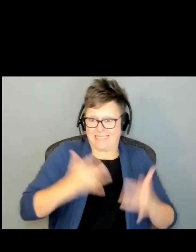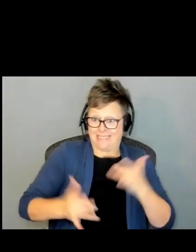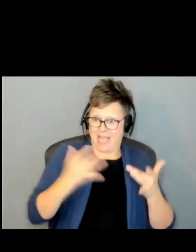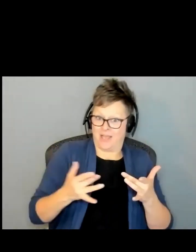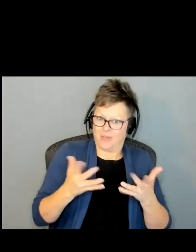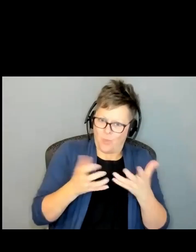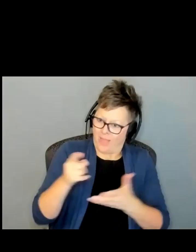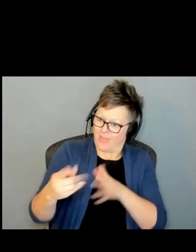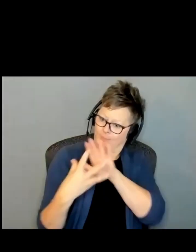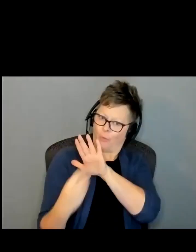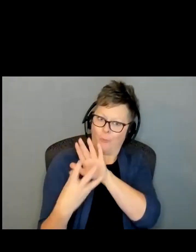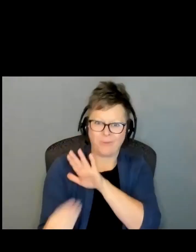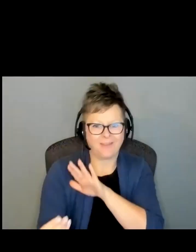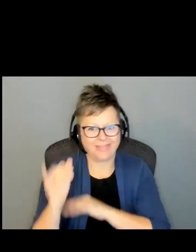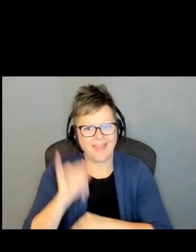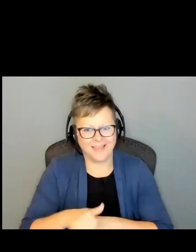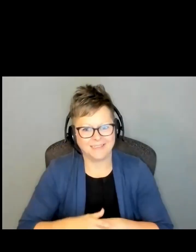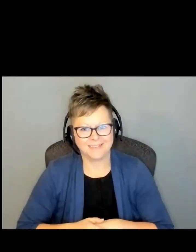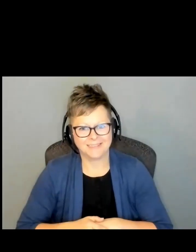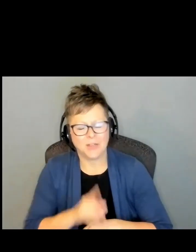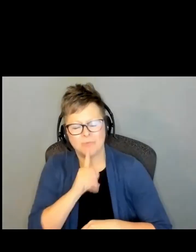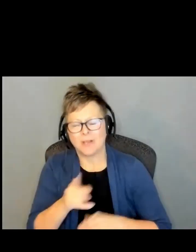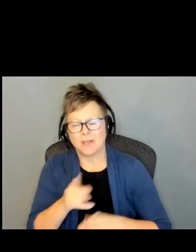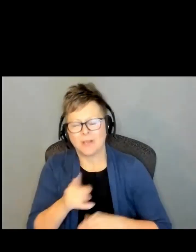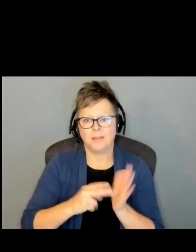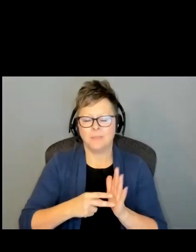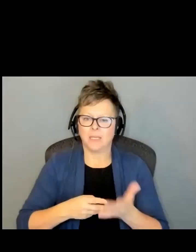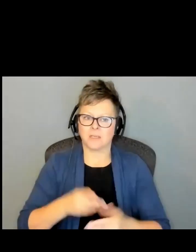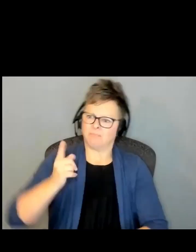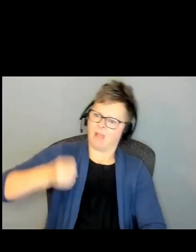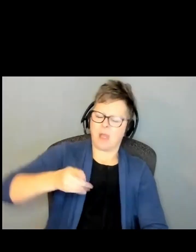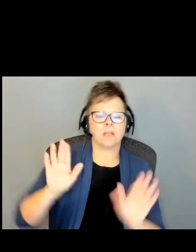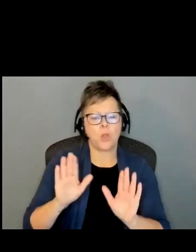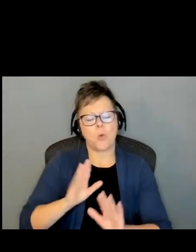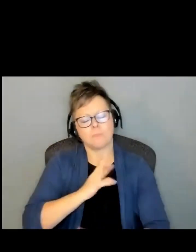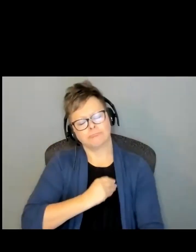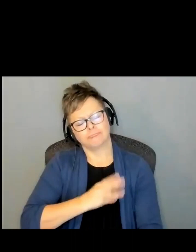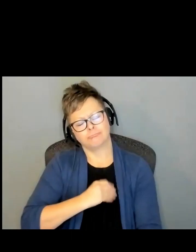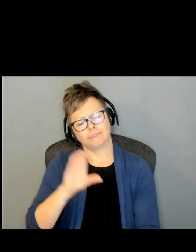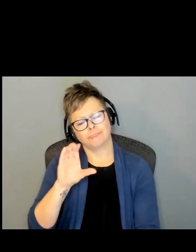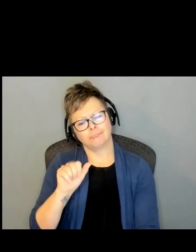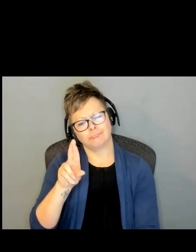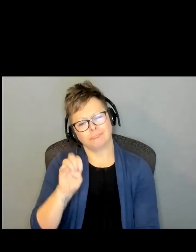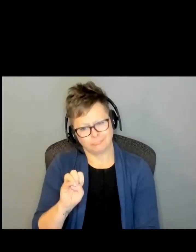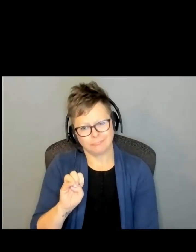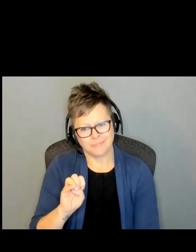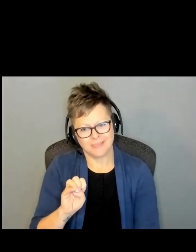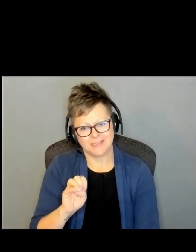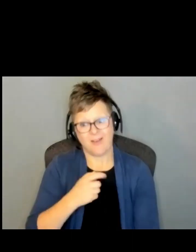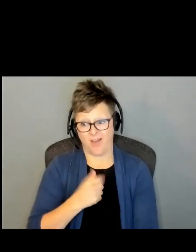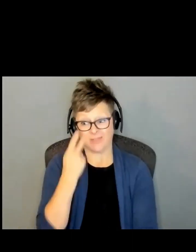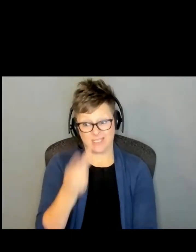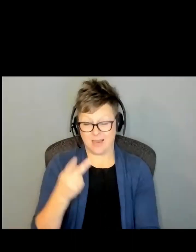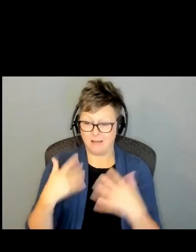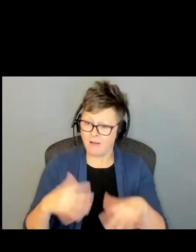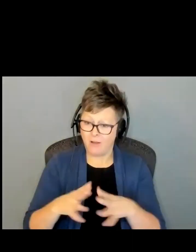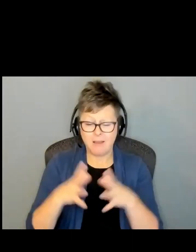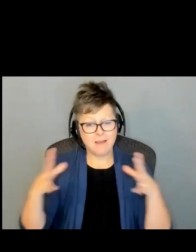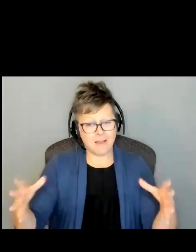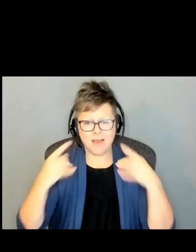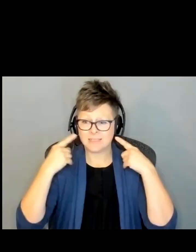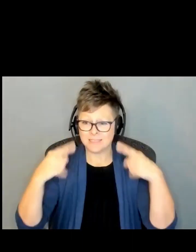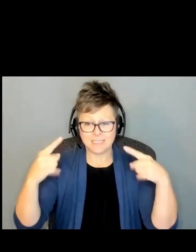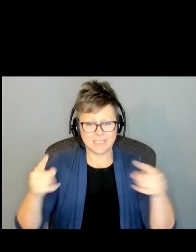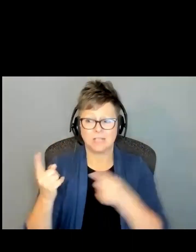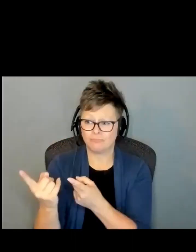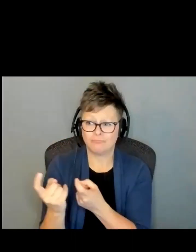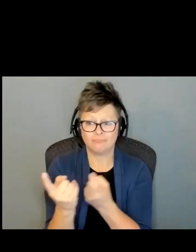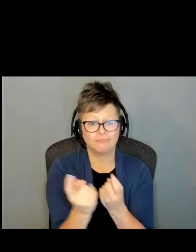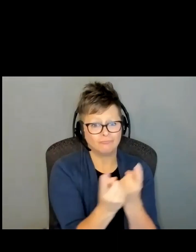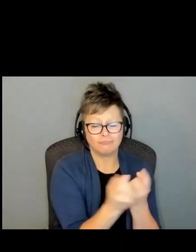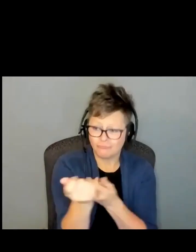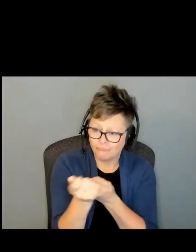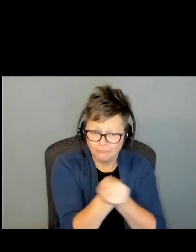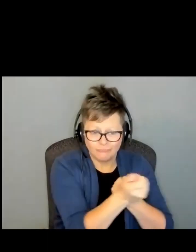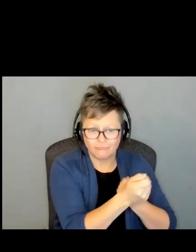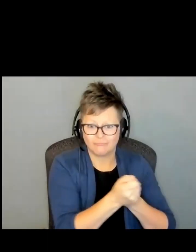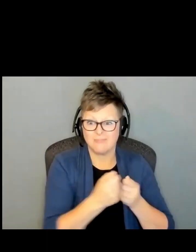And I personally have had a lot of success in recruitment when I use this approach.